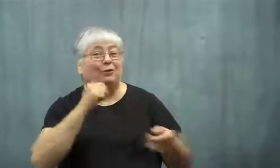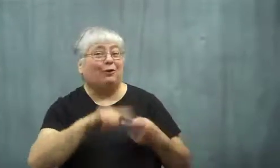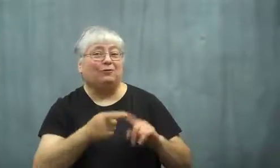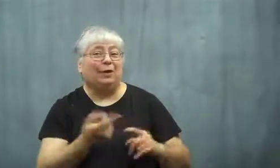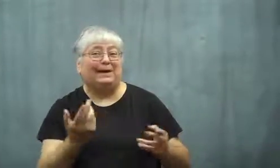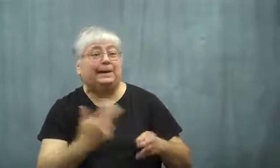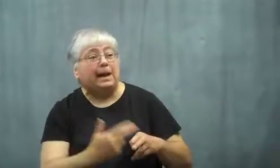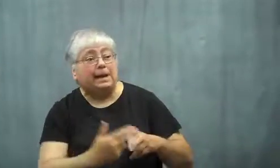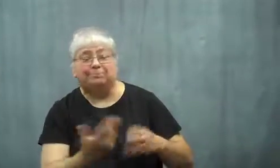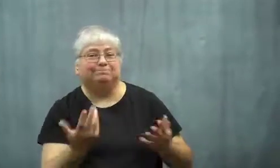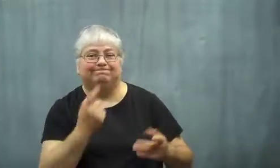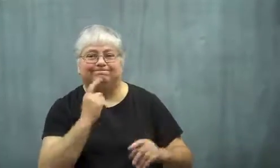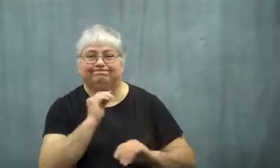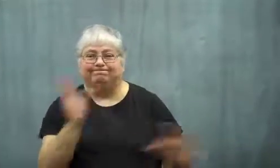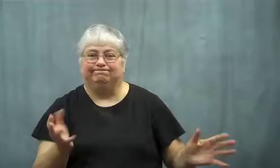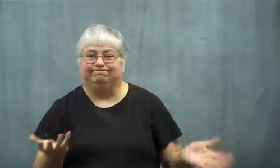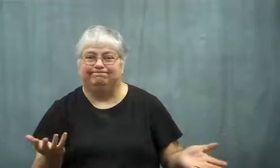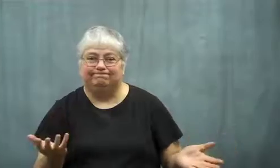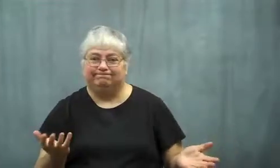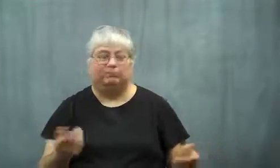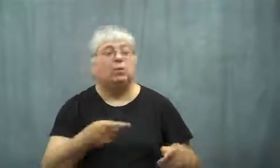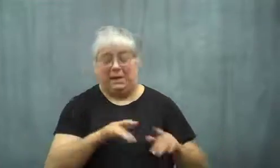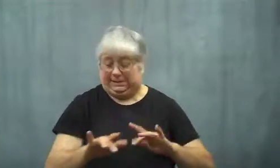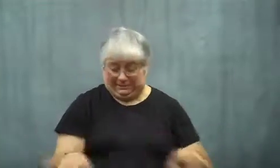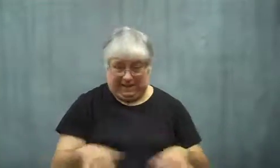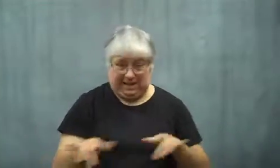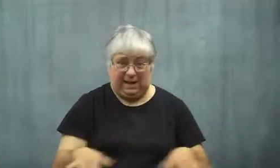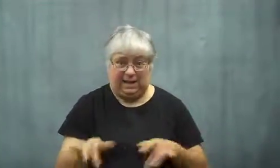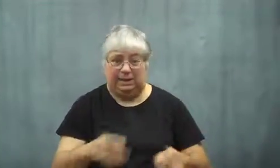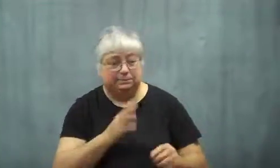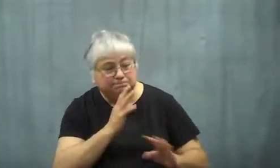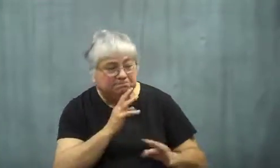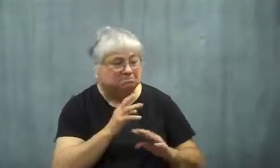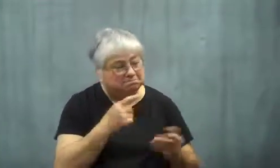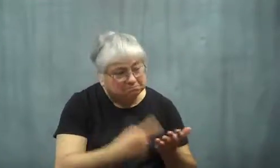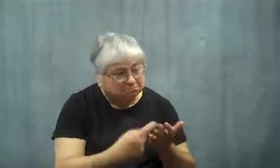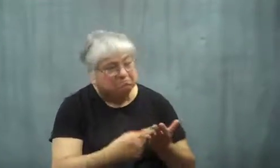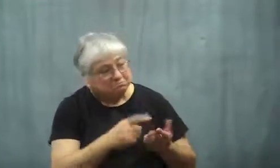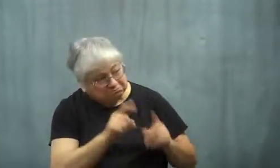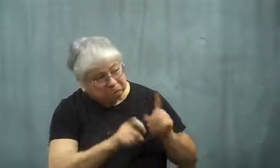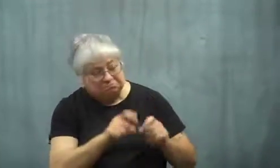Her name was not disclosed.